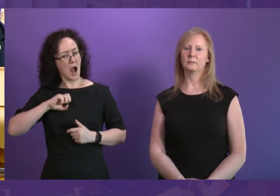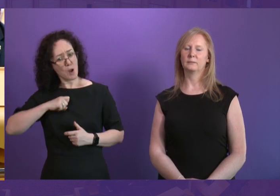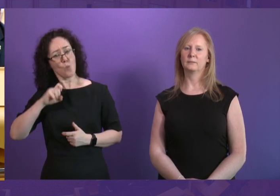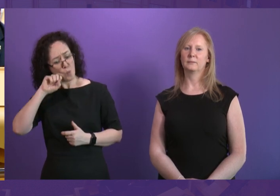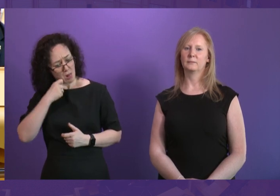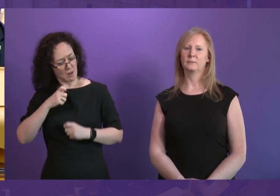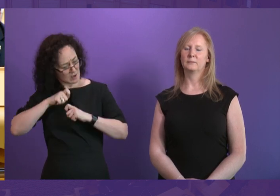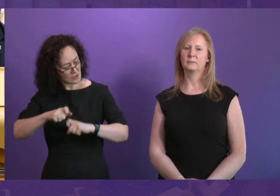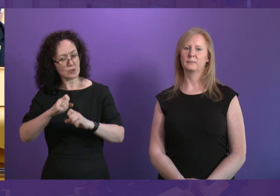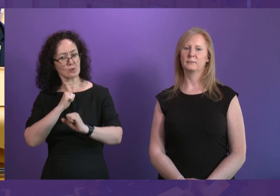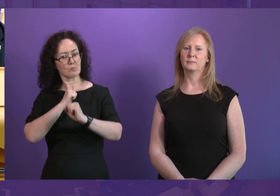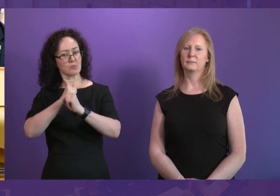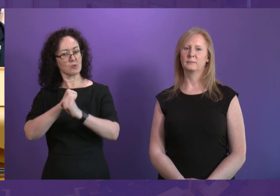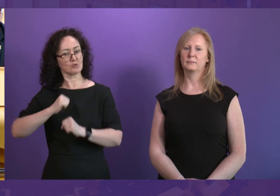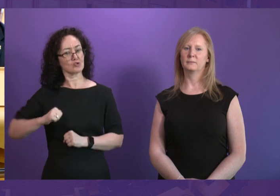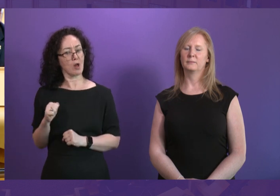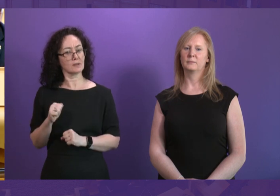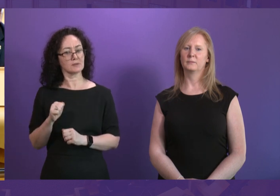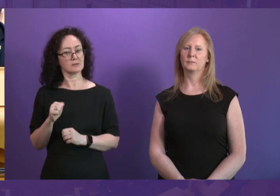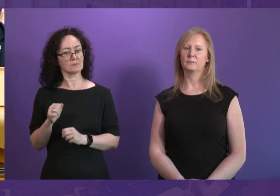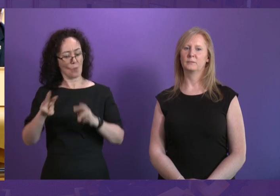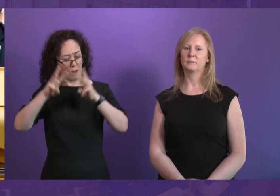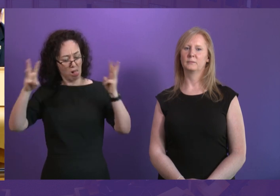the Tories have been criticising that, but I notice that the Secretary of State for Scotland